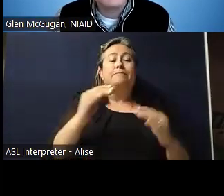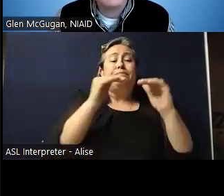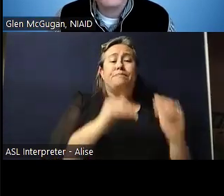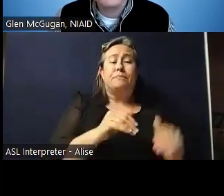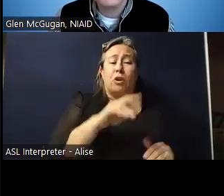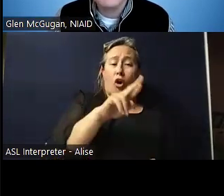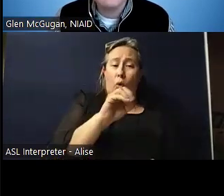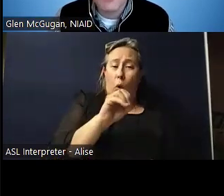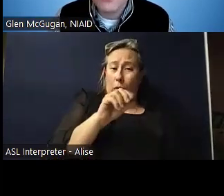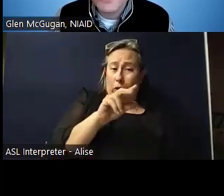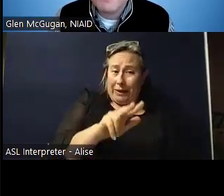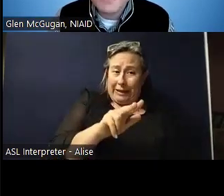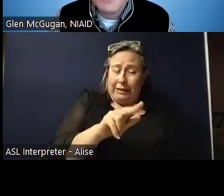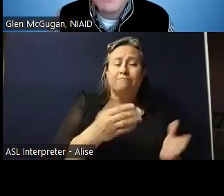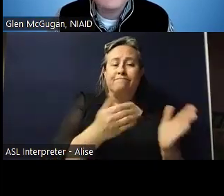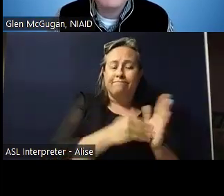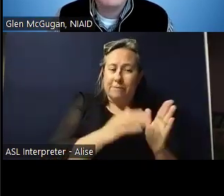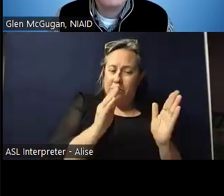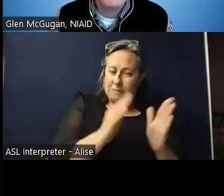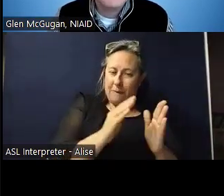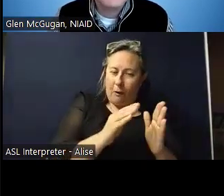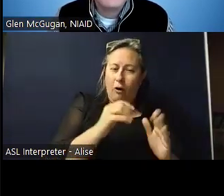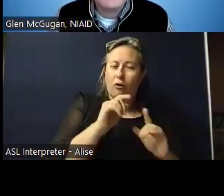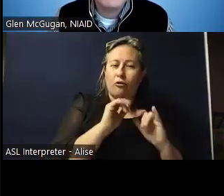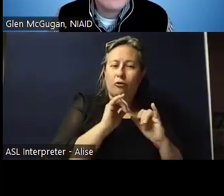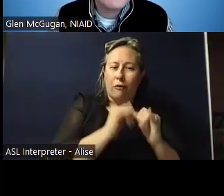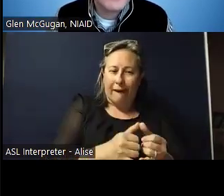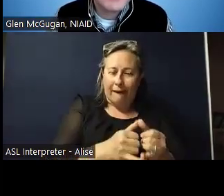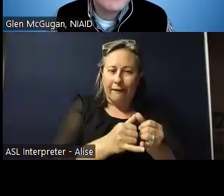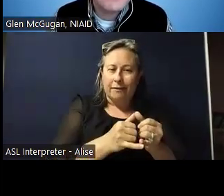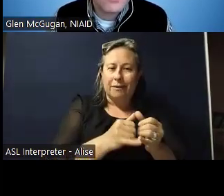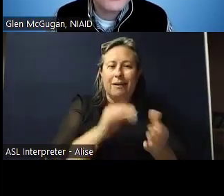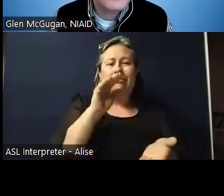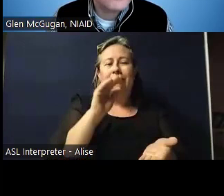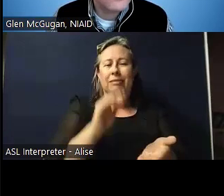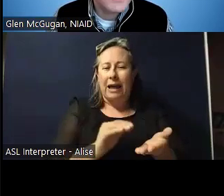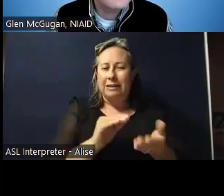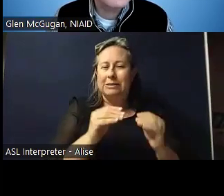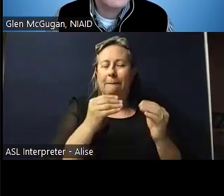This is also a small grant mechanism, even less money than the R21.